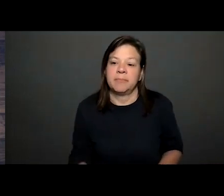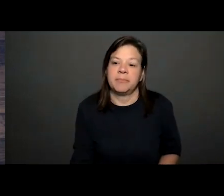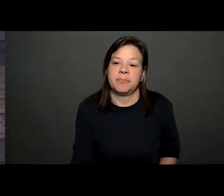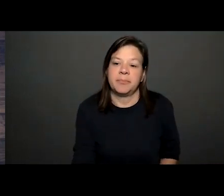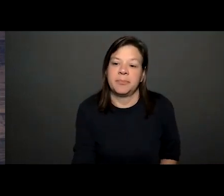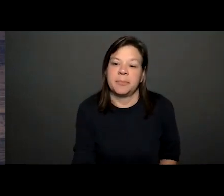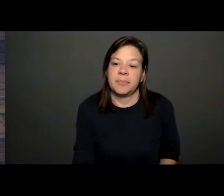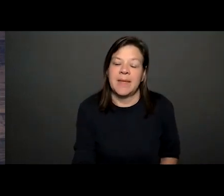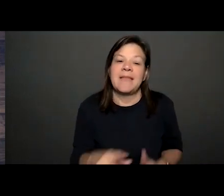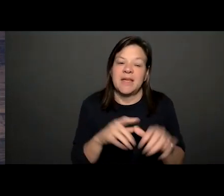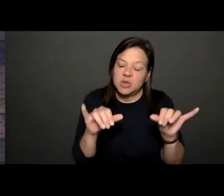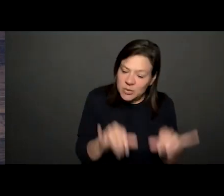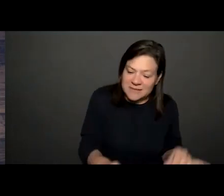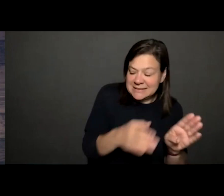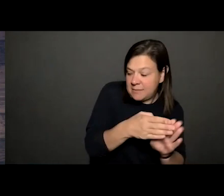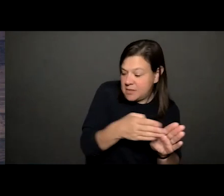AND THEN WE'RE ADDING 30 DAYS. THAT MAKES THIS WORK.